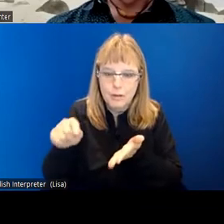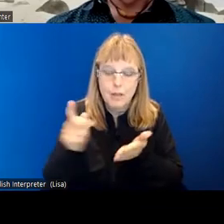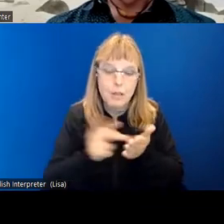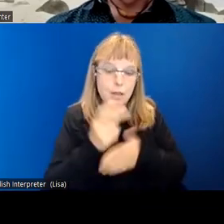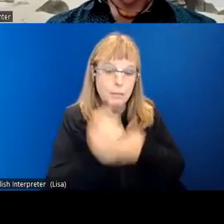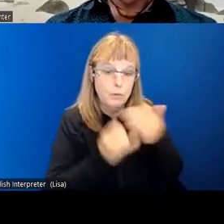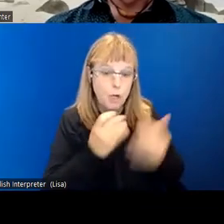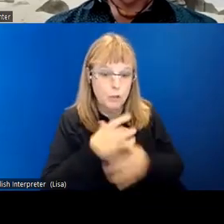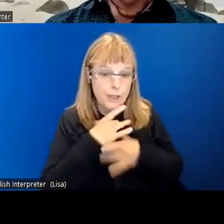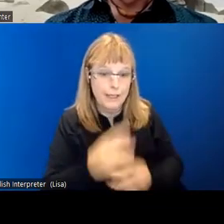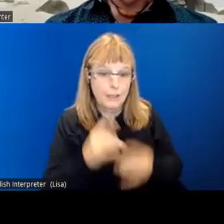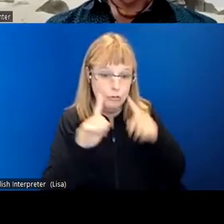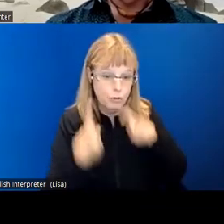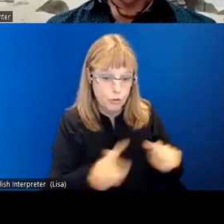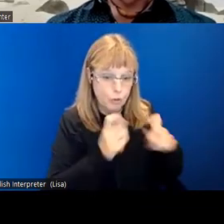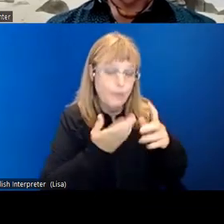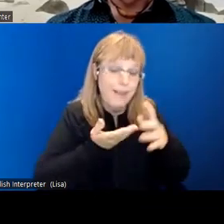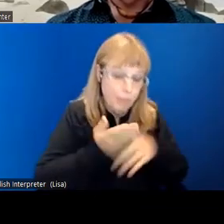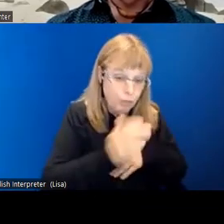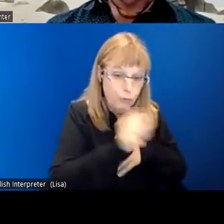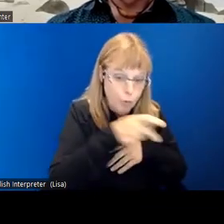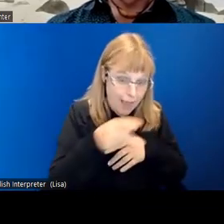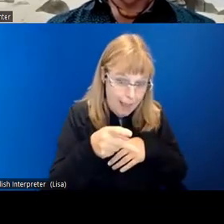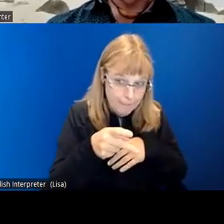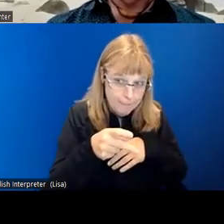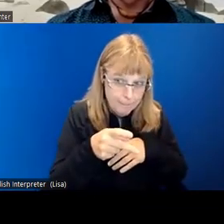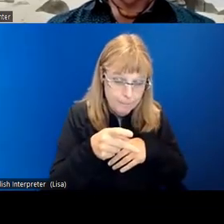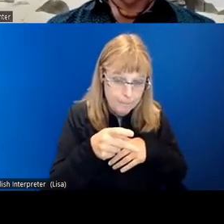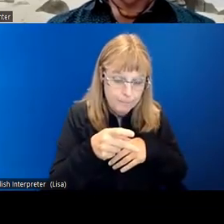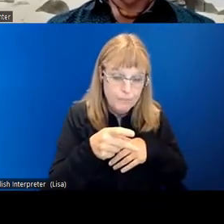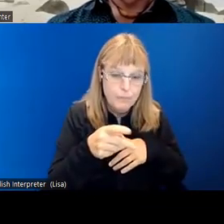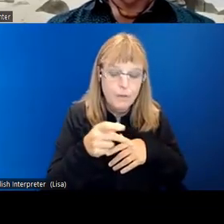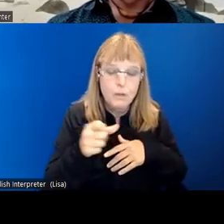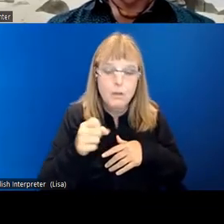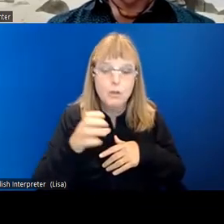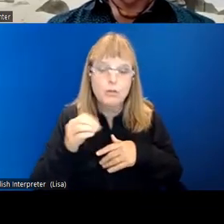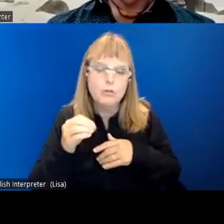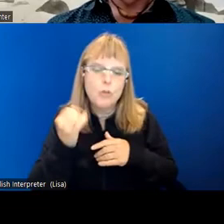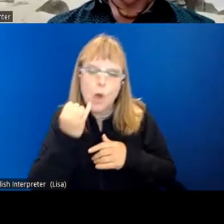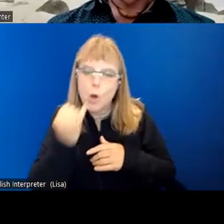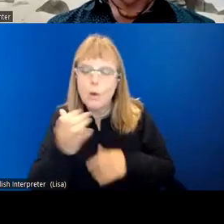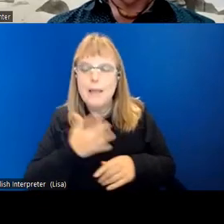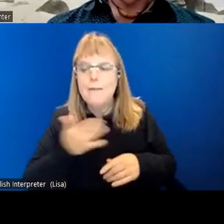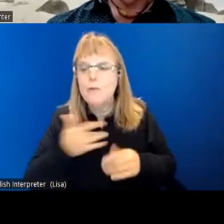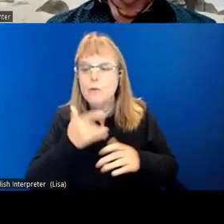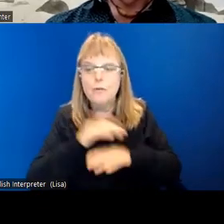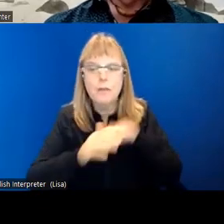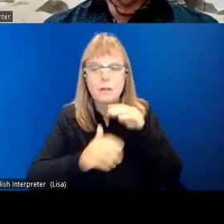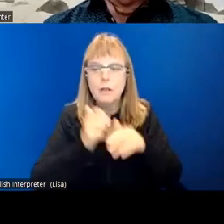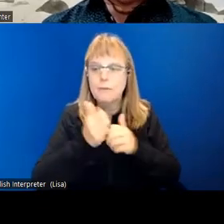so for those who feel comfortable in that technology, it's going to be a great resource